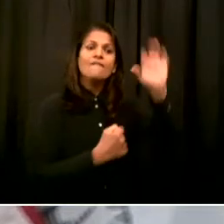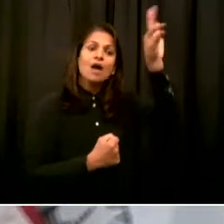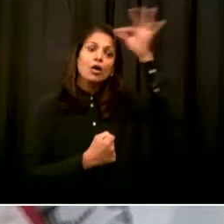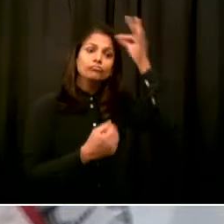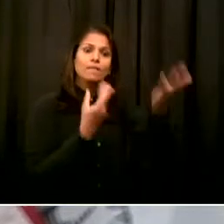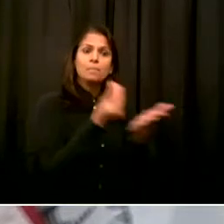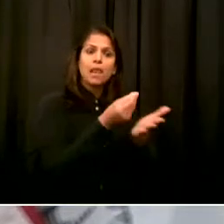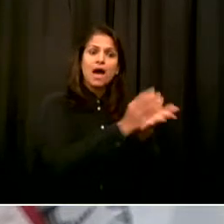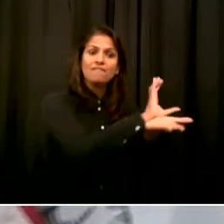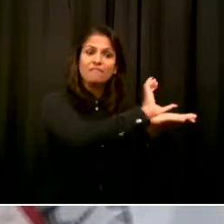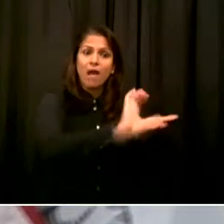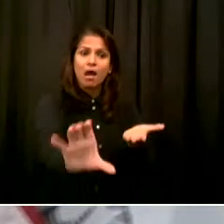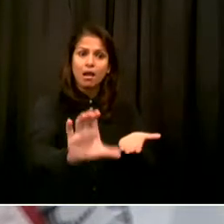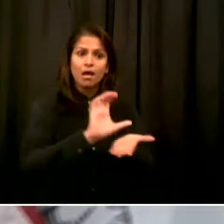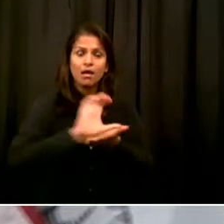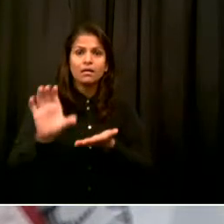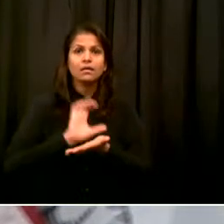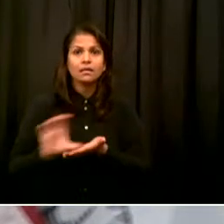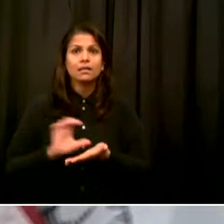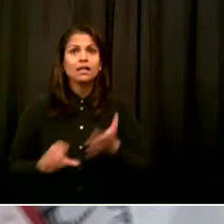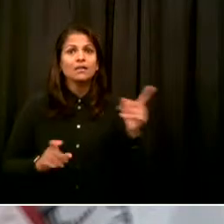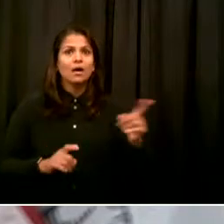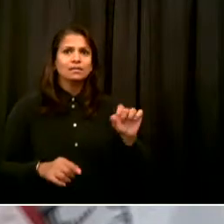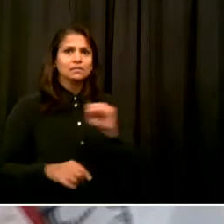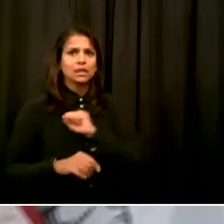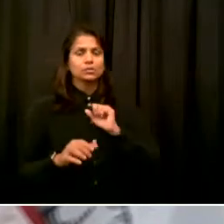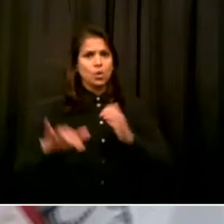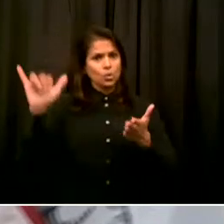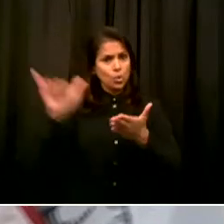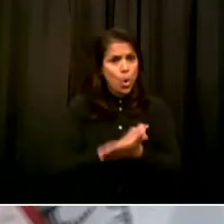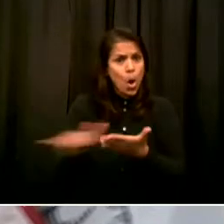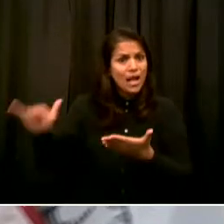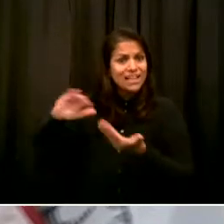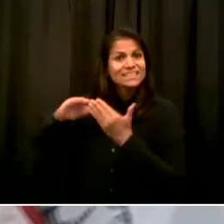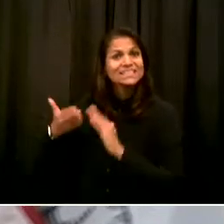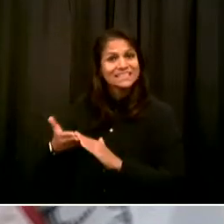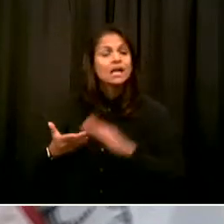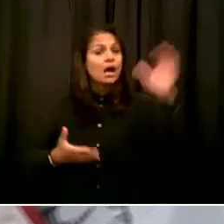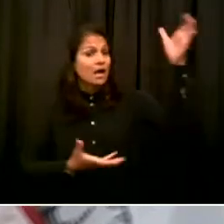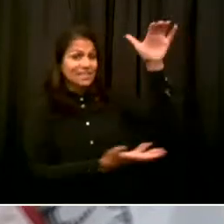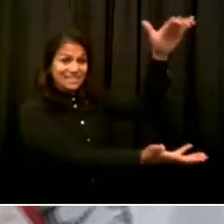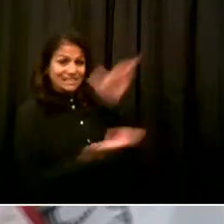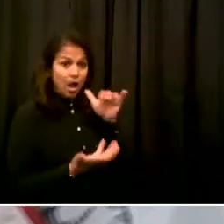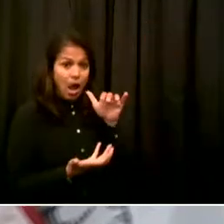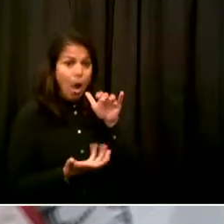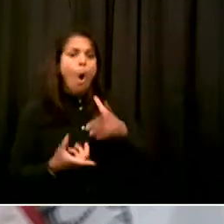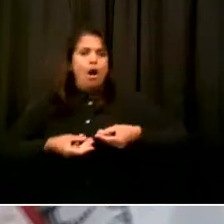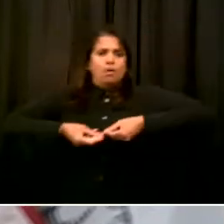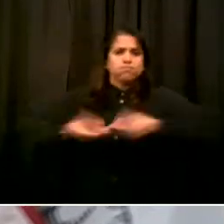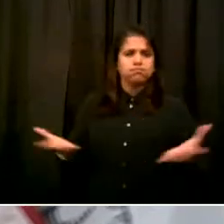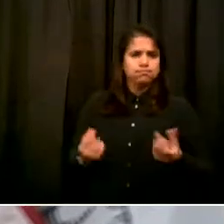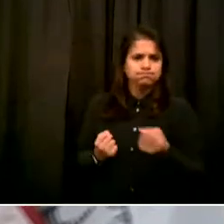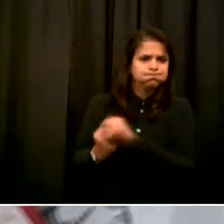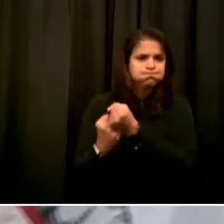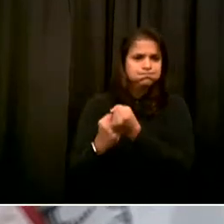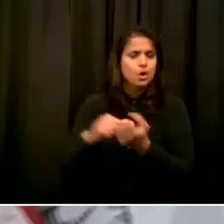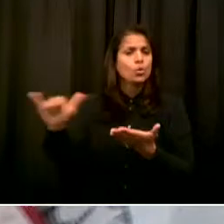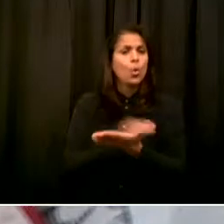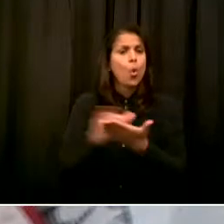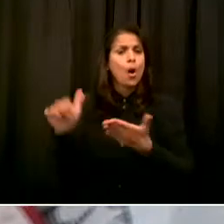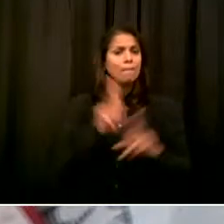NEED MOST.